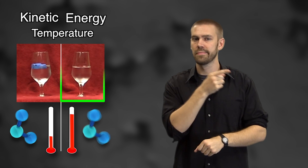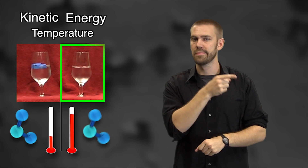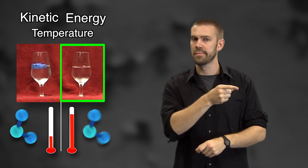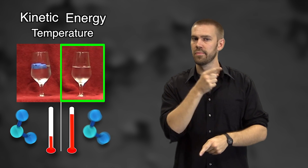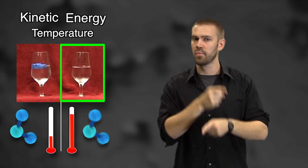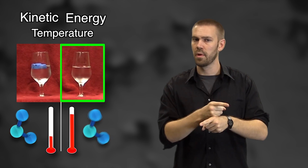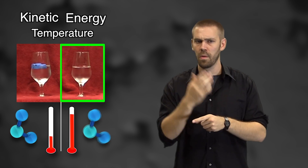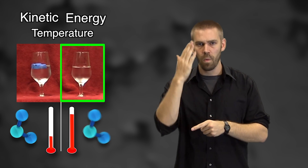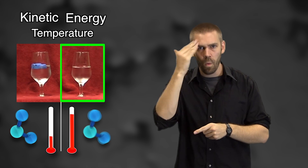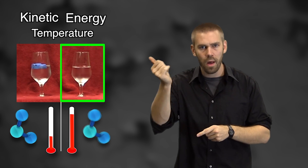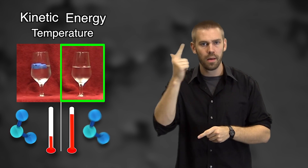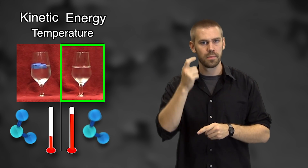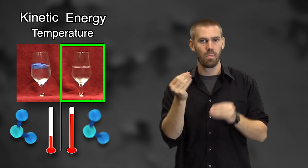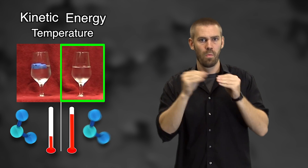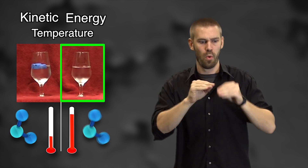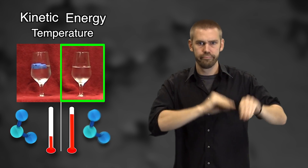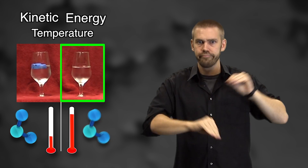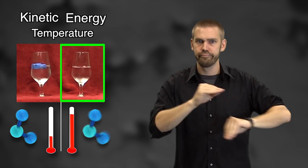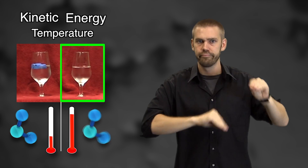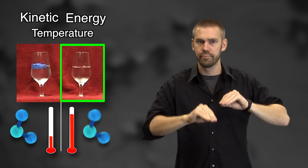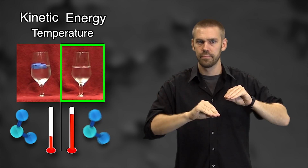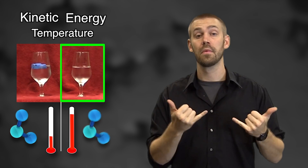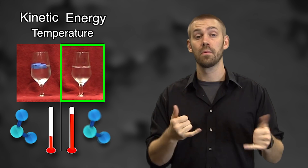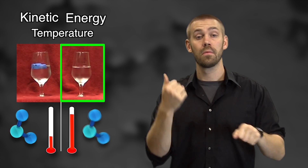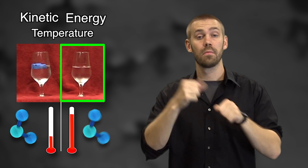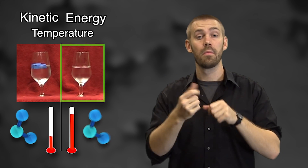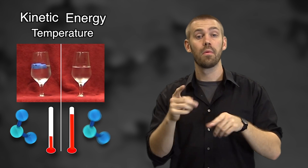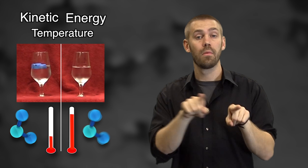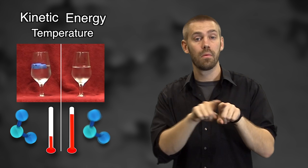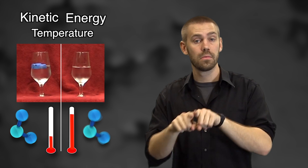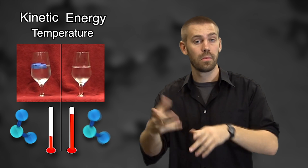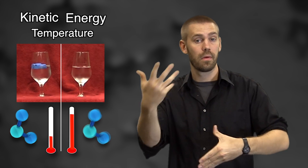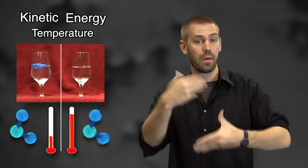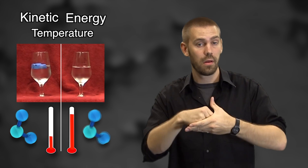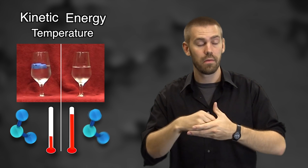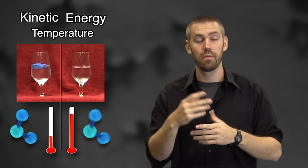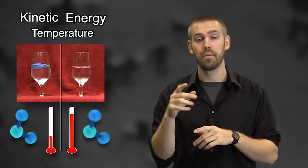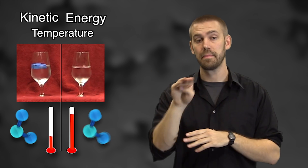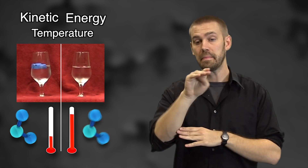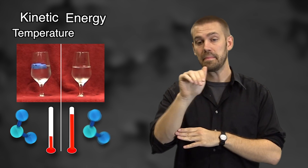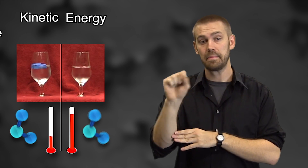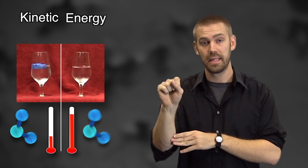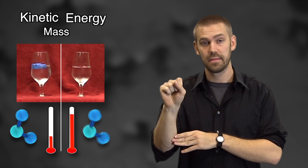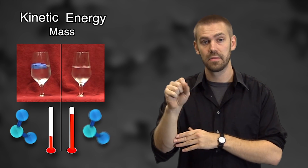The hot one because there's more movement in it but remember we also have to consider mass.